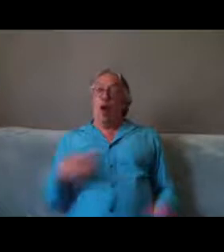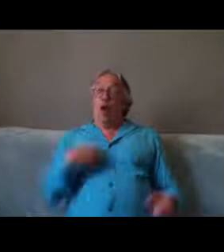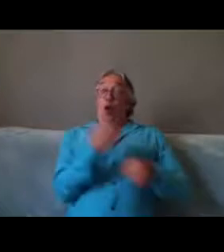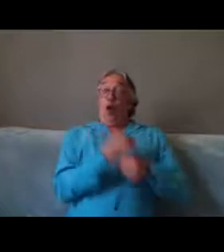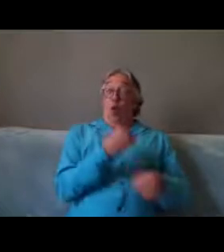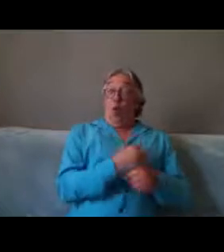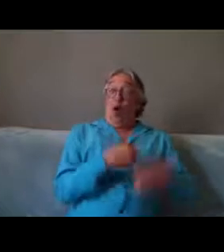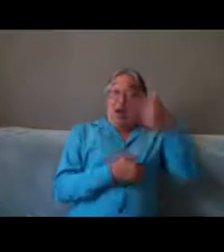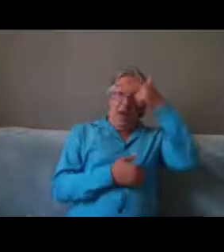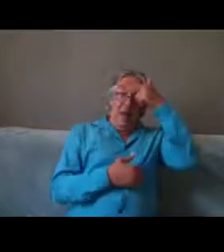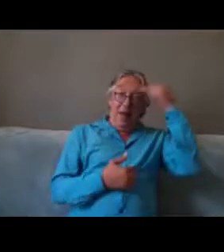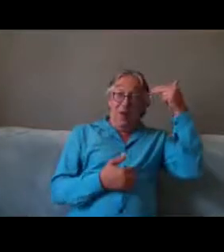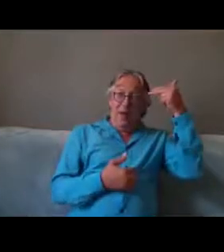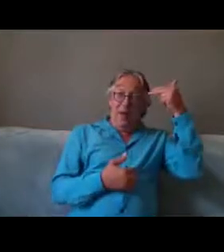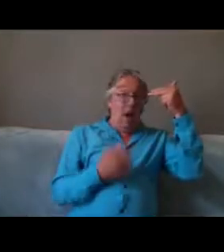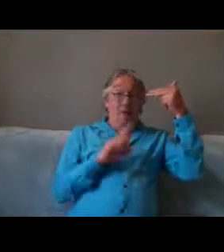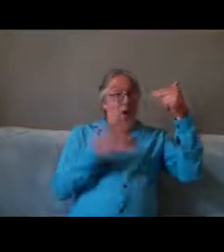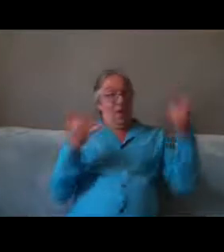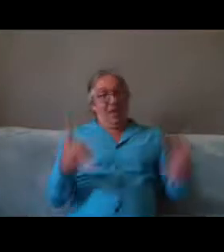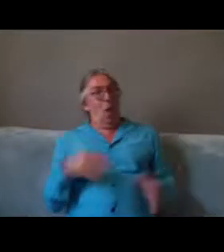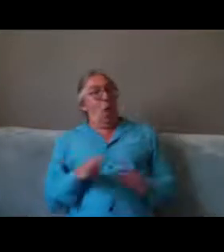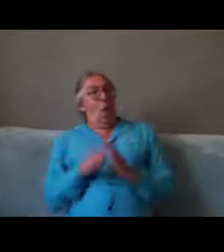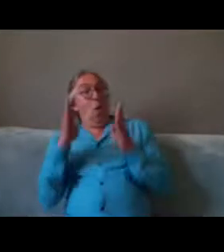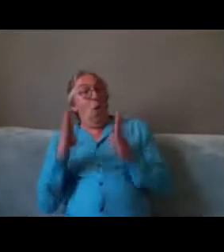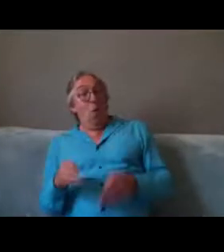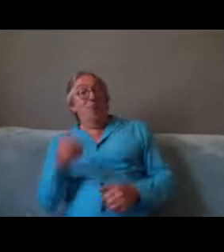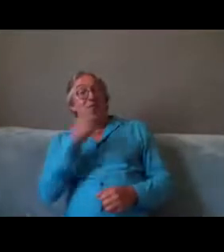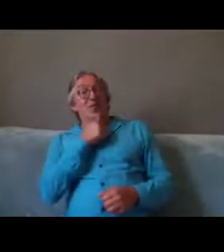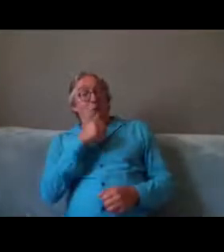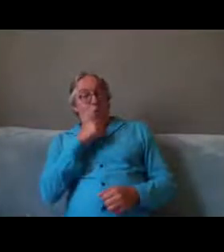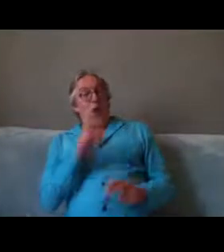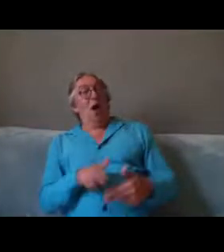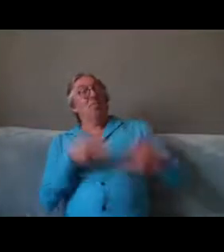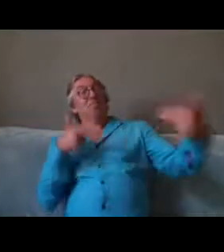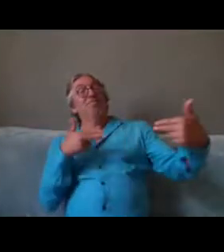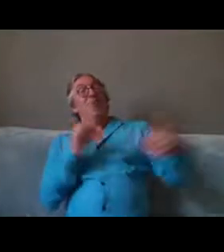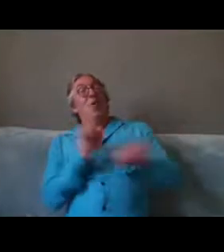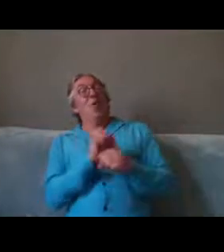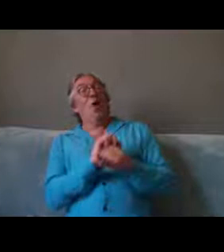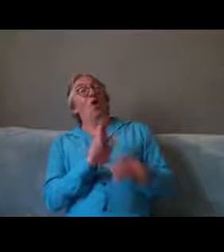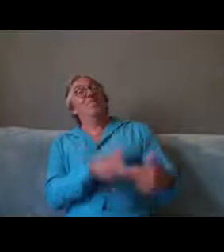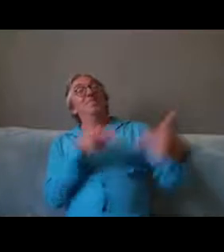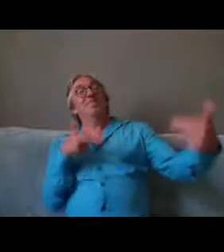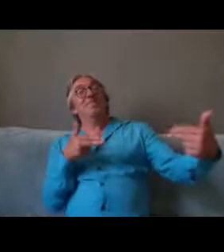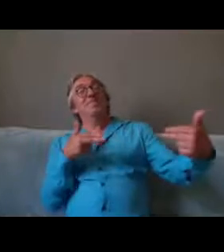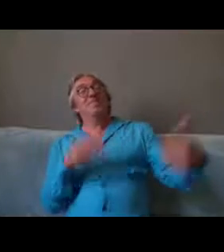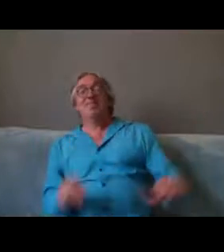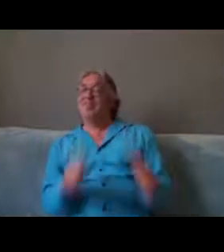37.000 people with special needs between 2014-2018